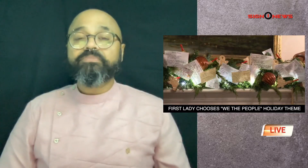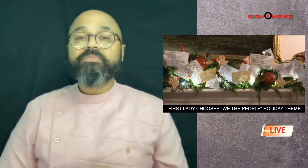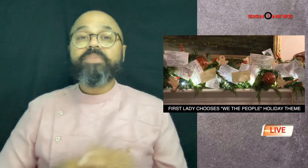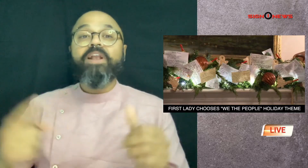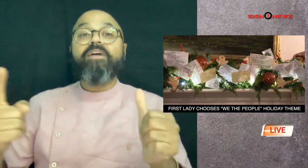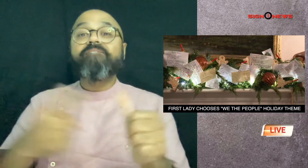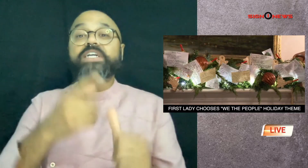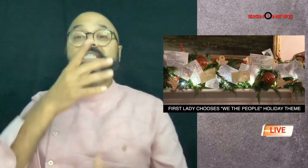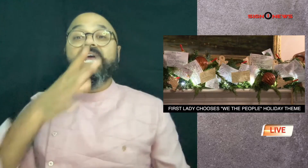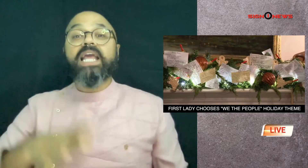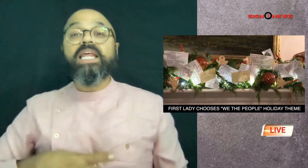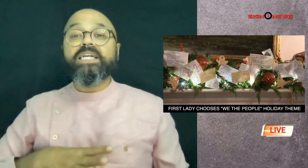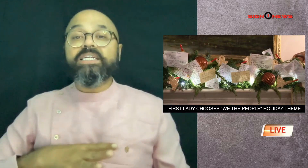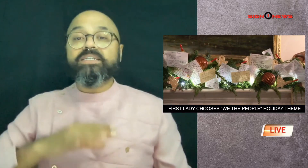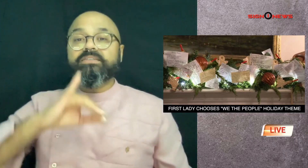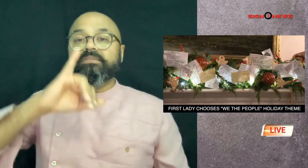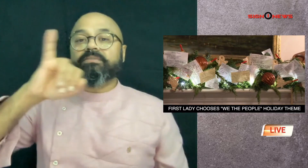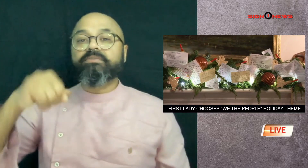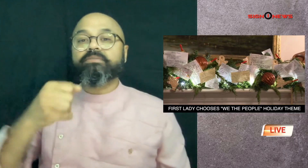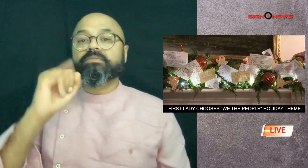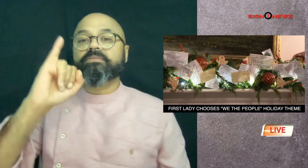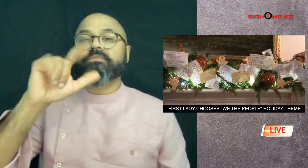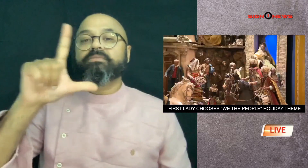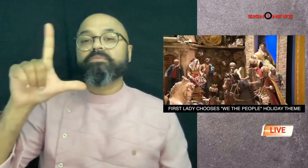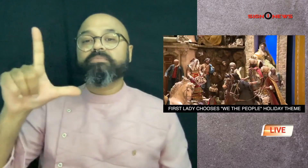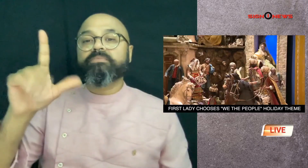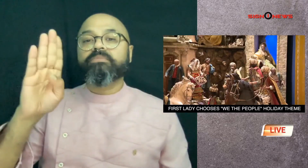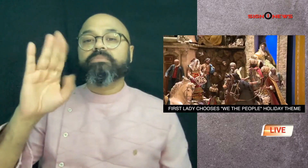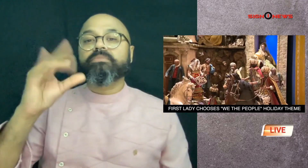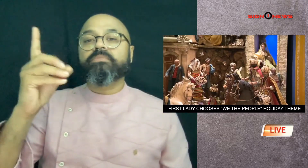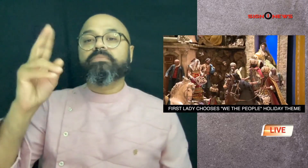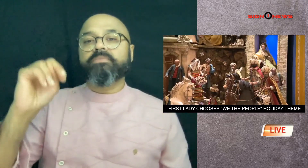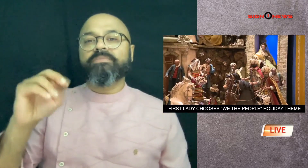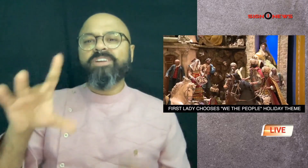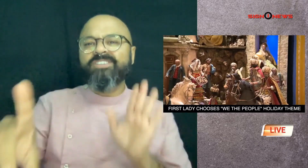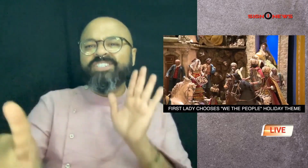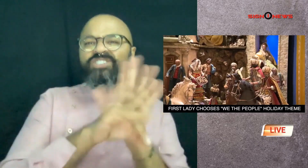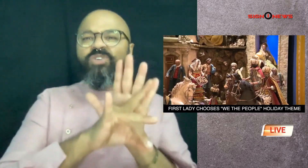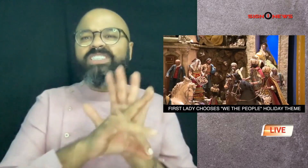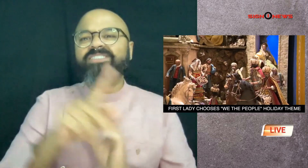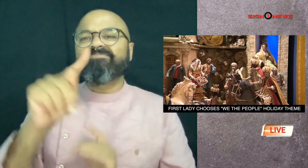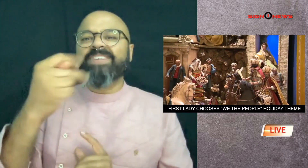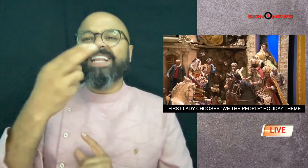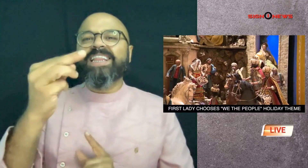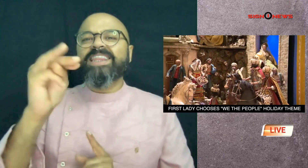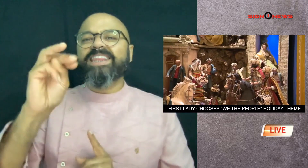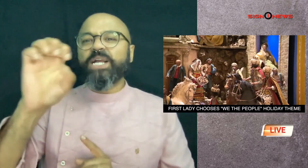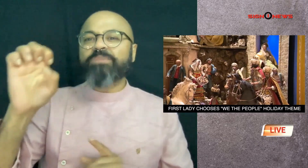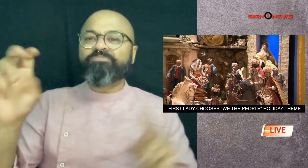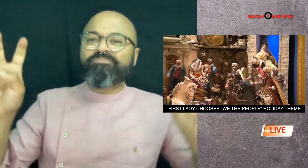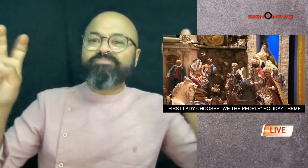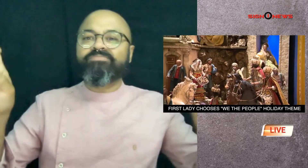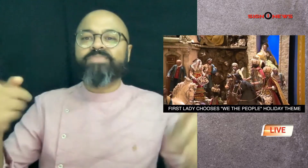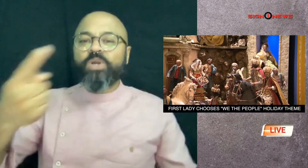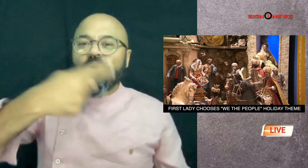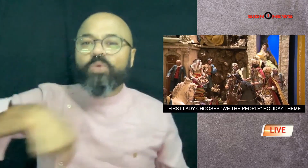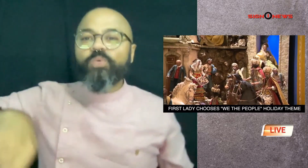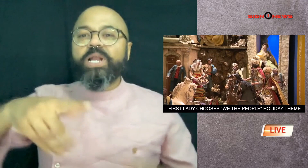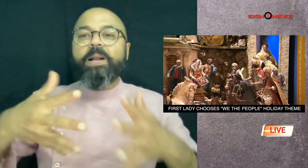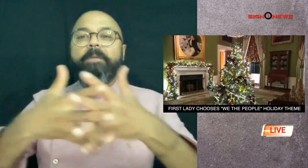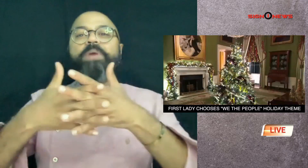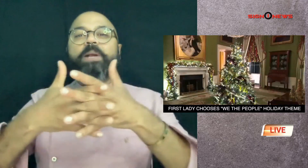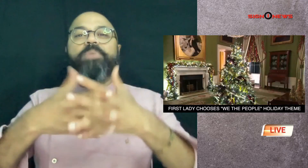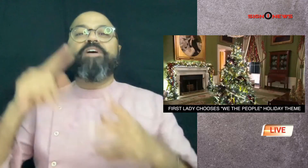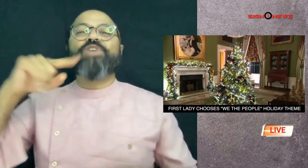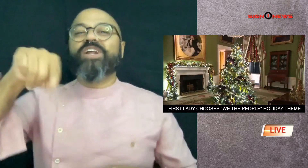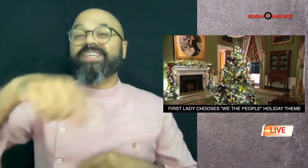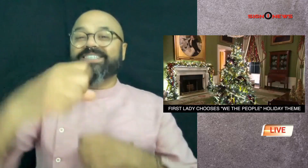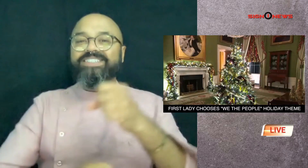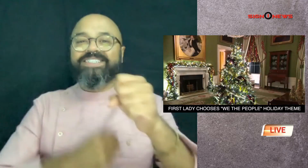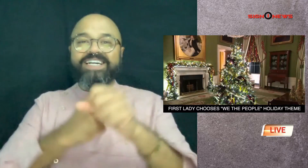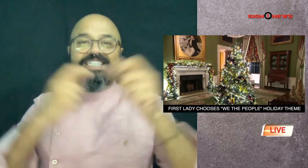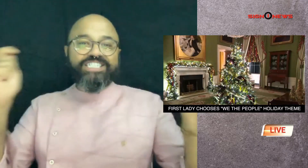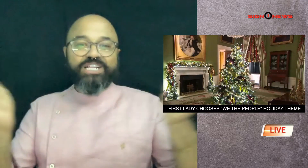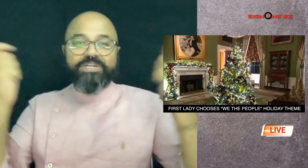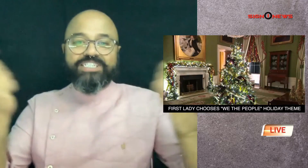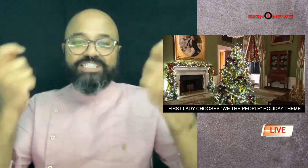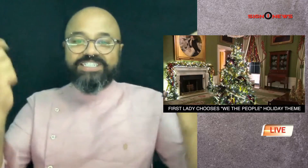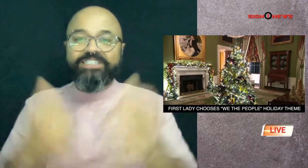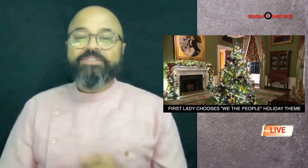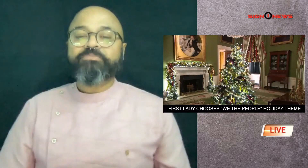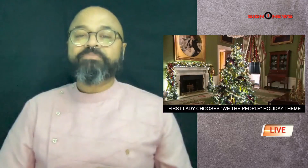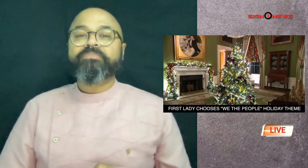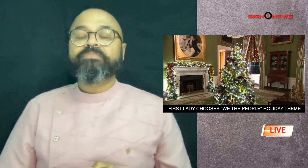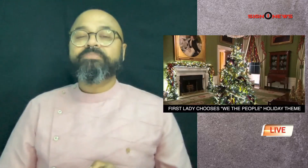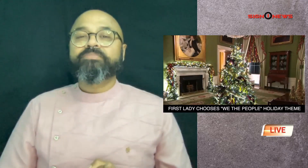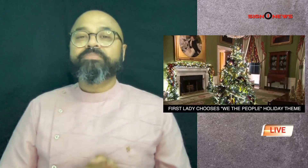first lady Jill Biden has chosen the theme we the people for this year's celebration Mrs.